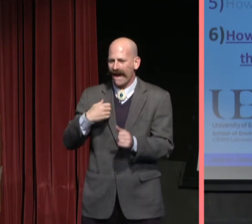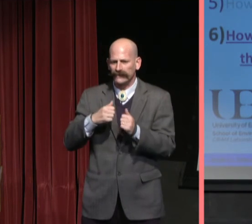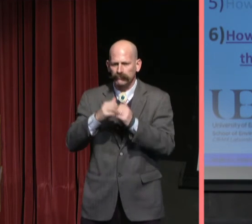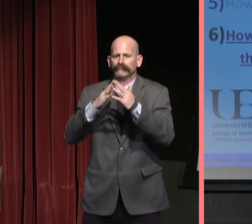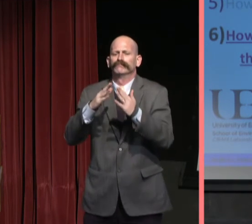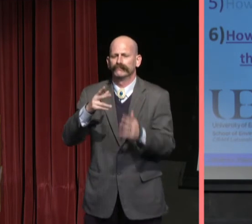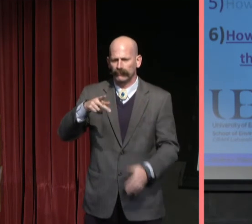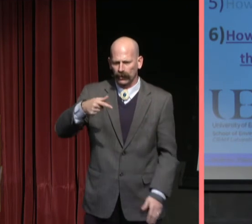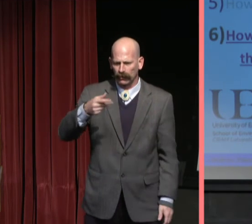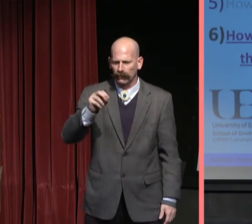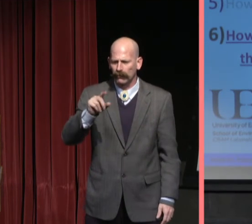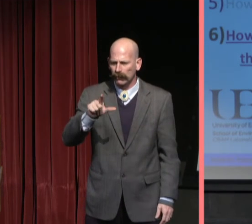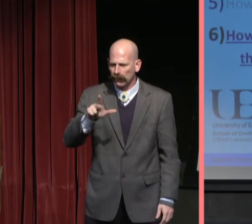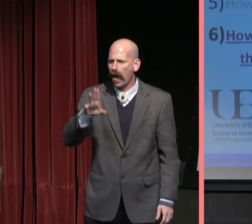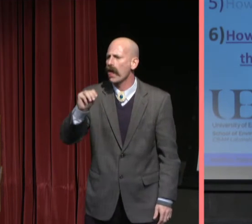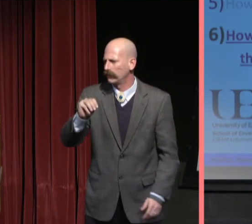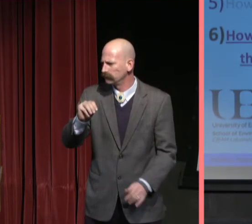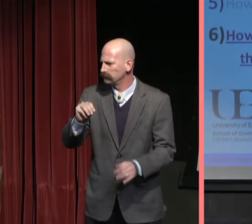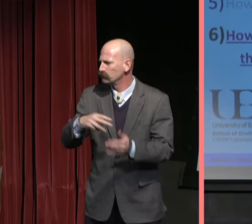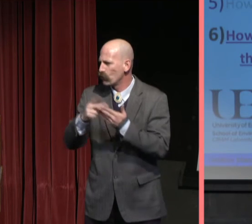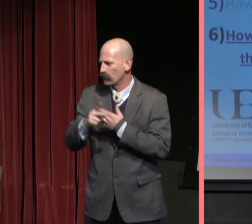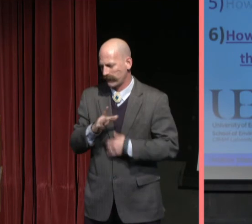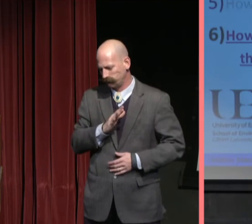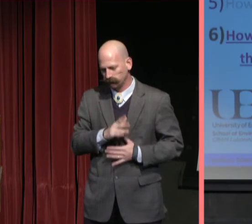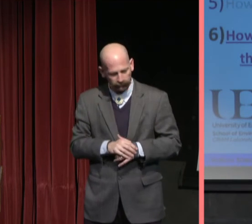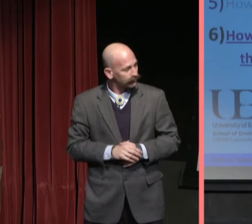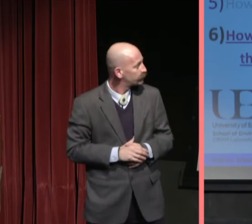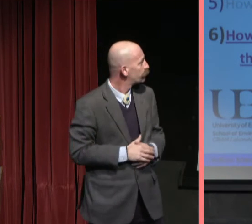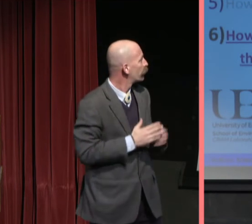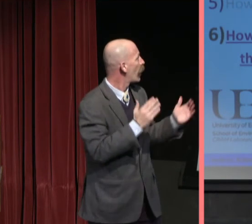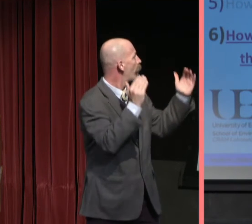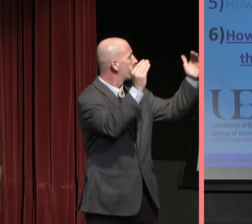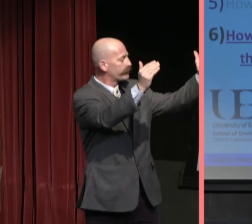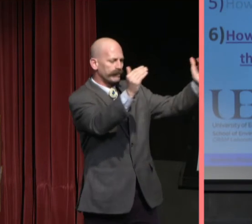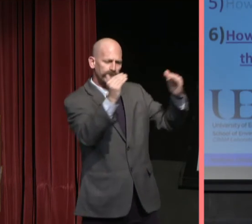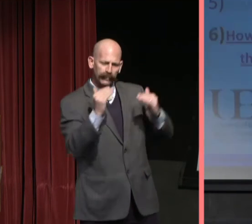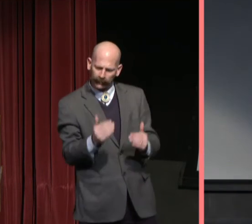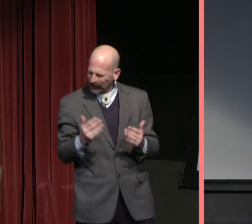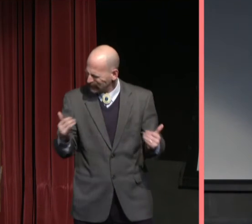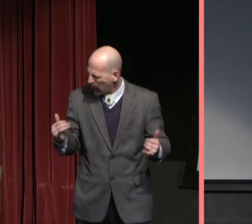So my last topic is how should we scientists engage with the public and media?